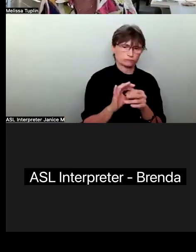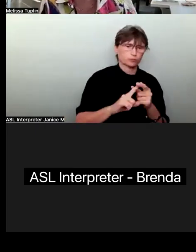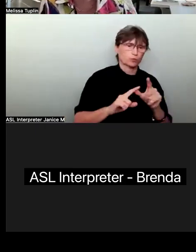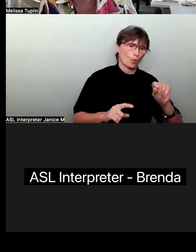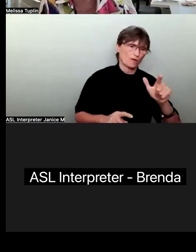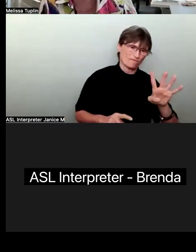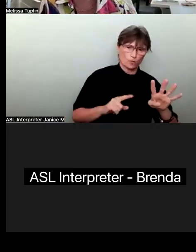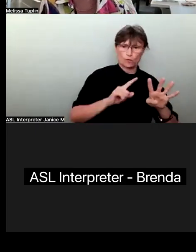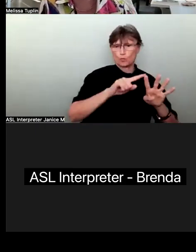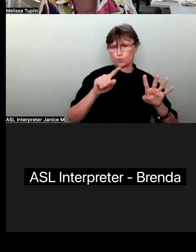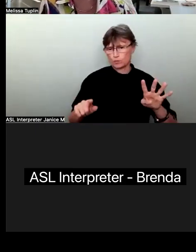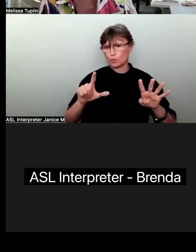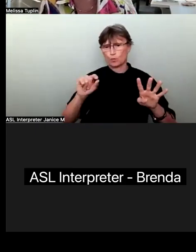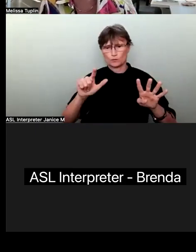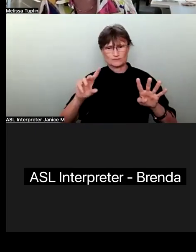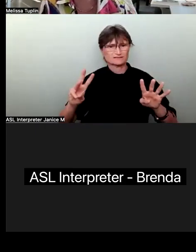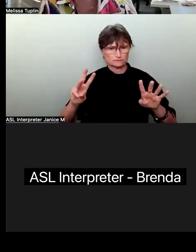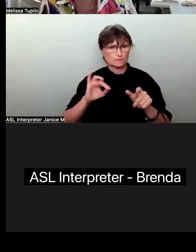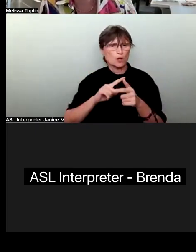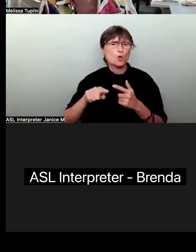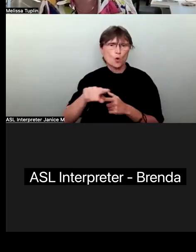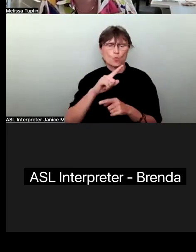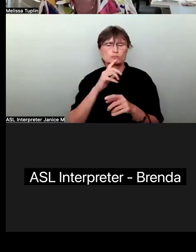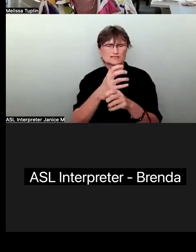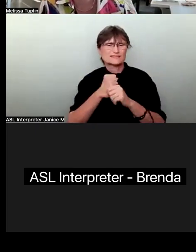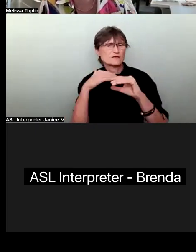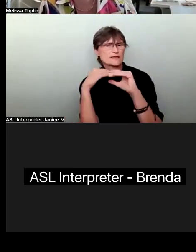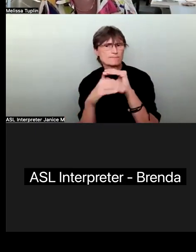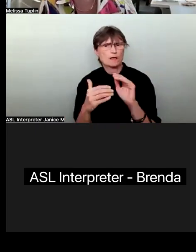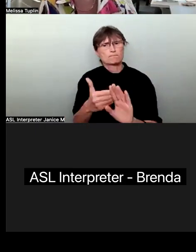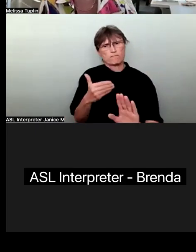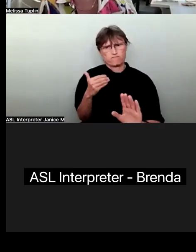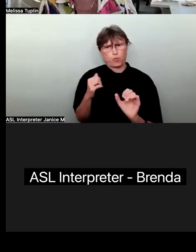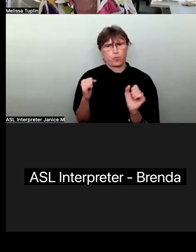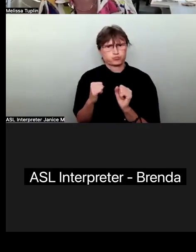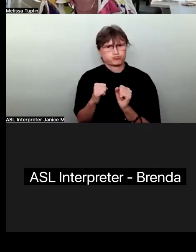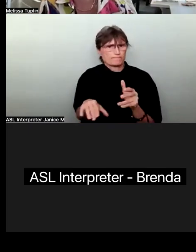receive a notification from us before the winter break with the correct forms and instructions on